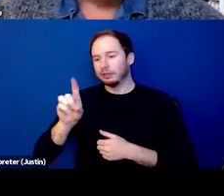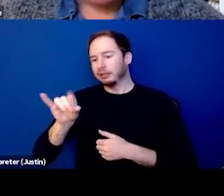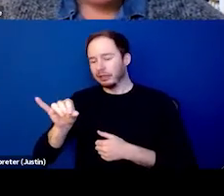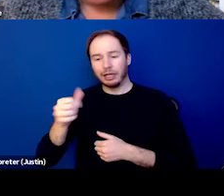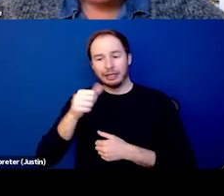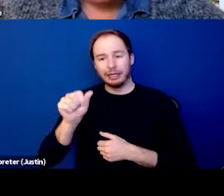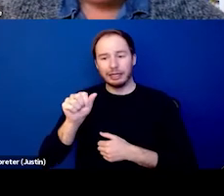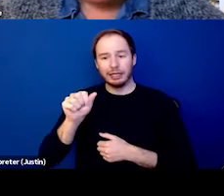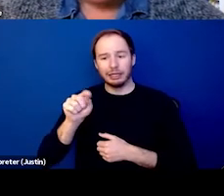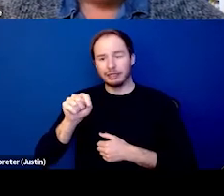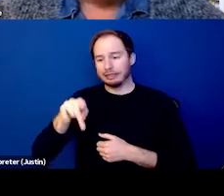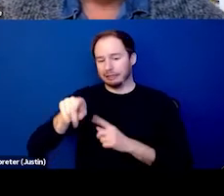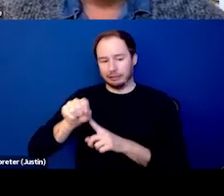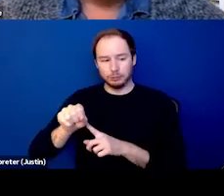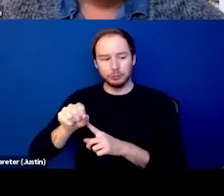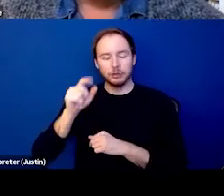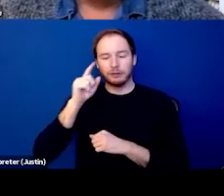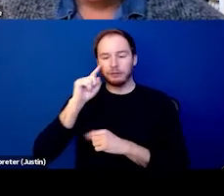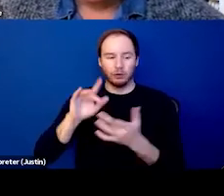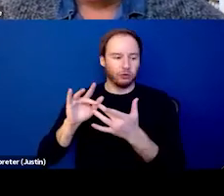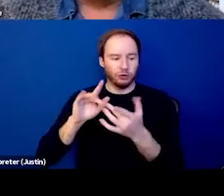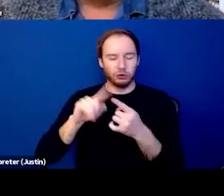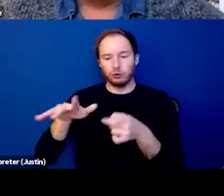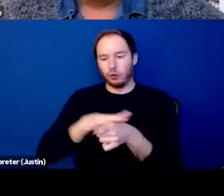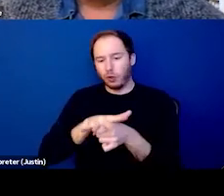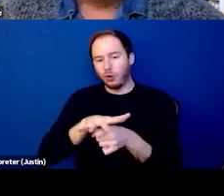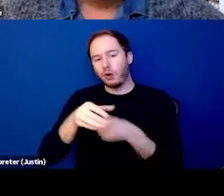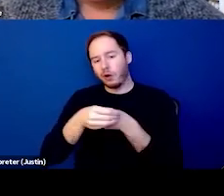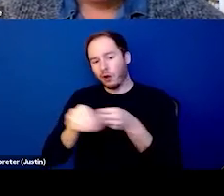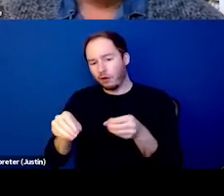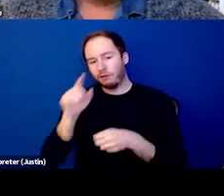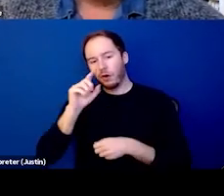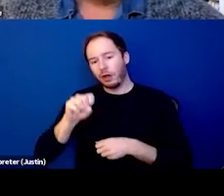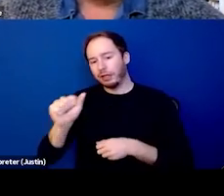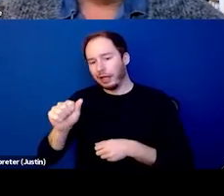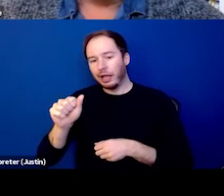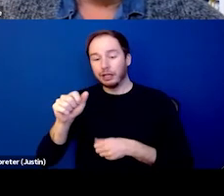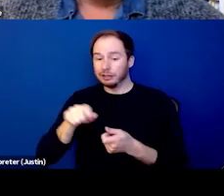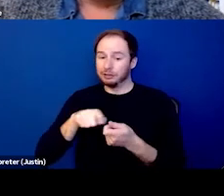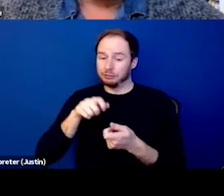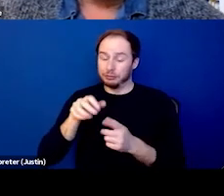for reaching out to your local Social Security office, especially in areas where there urban